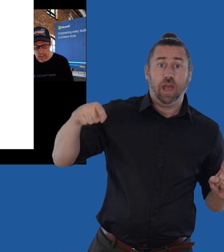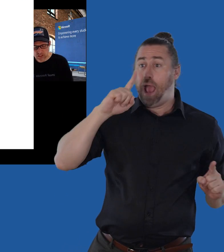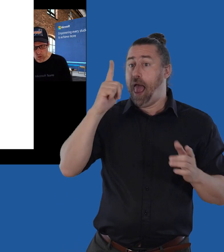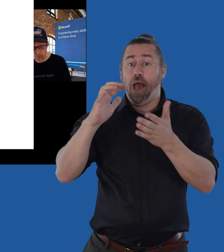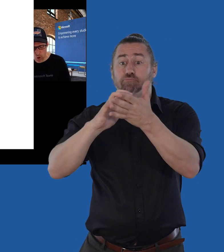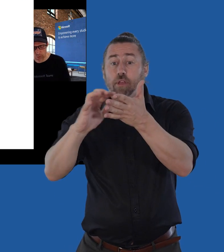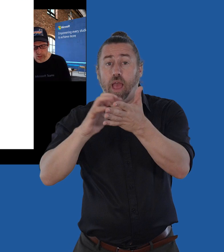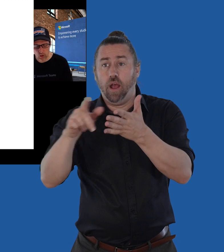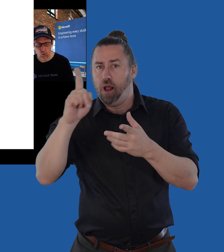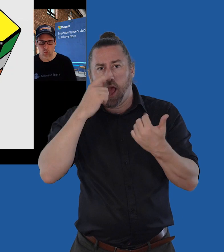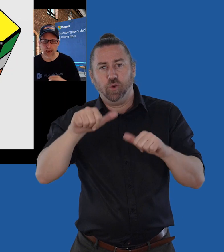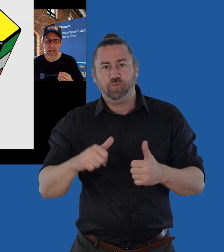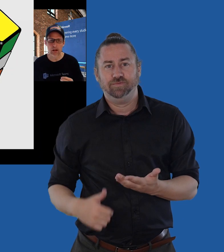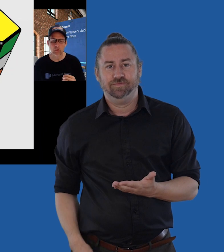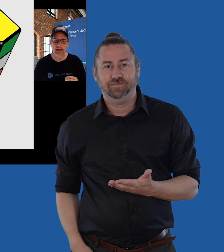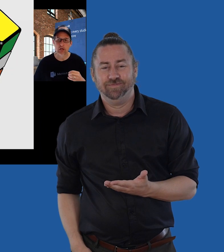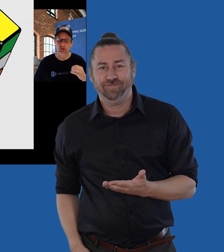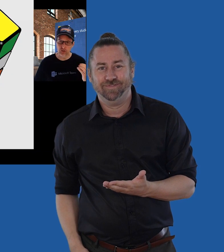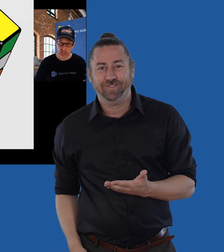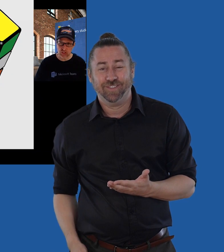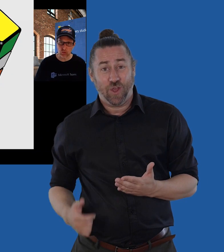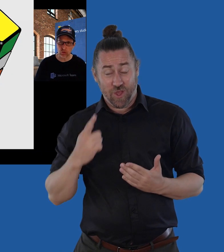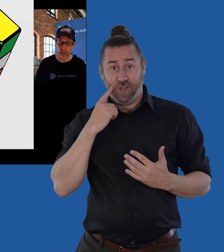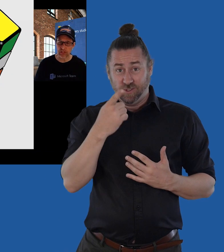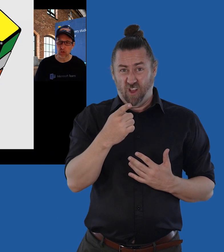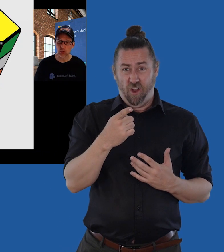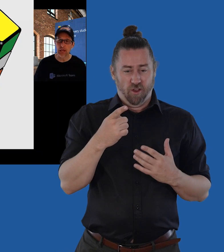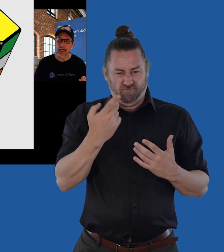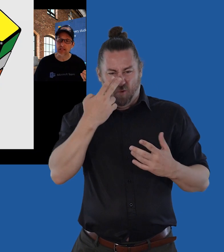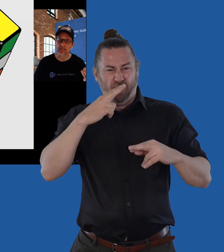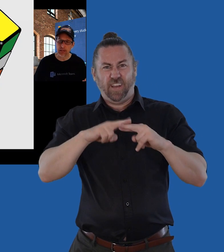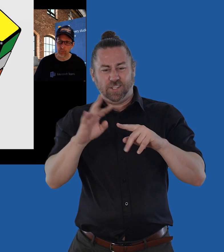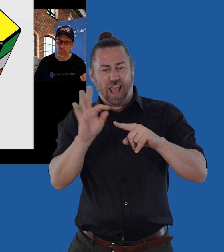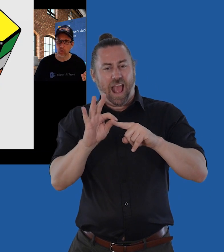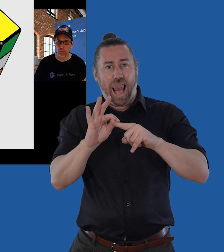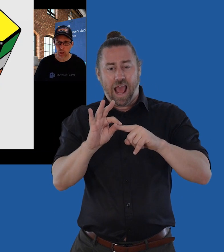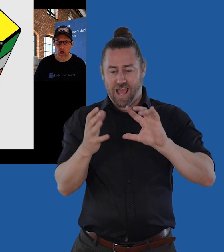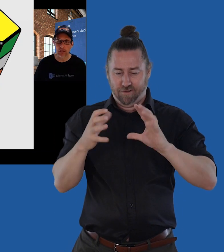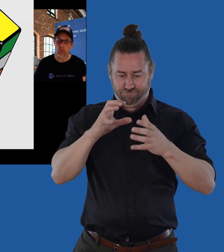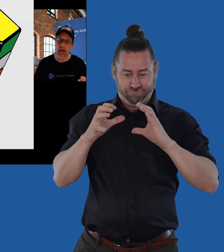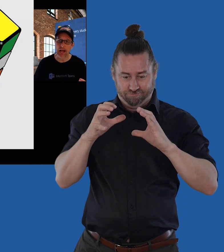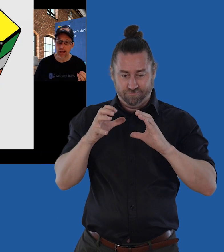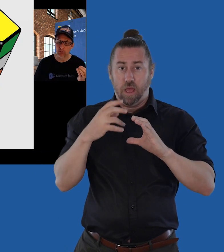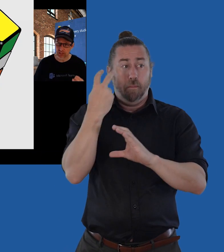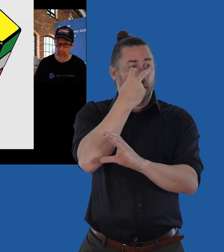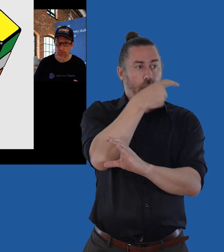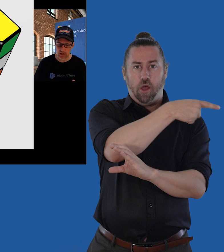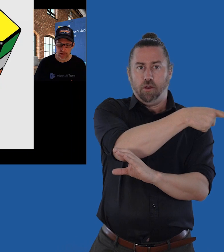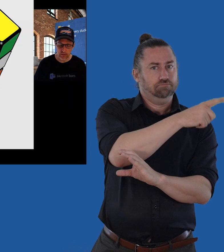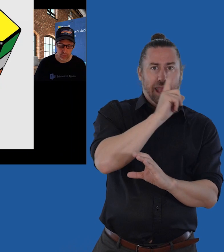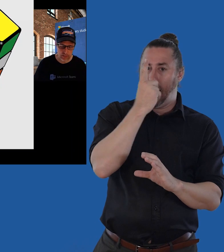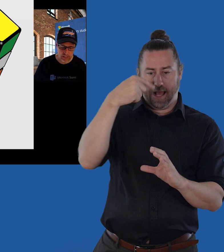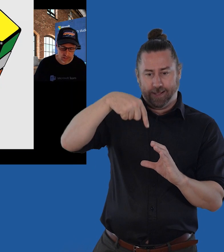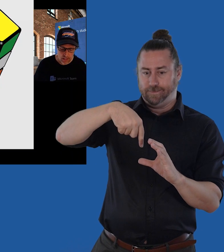So, a moment ago, what we had with our traditional Rubik's Cube, is the people that were blind, were unable to demonstrate their ability,